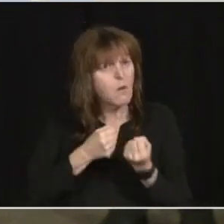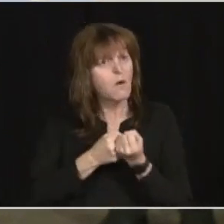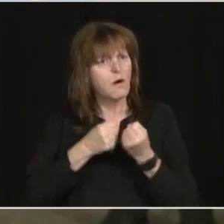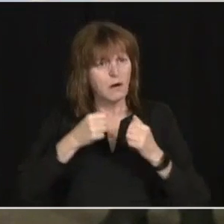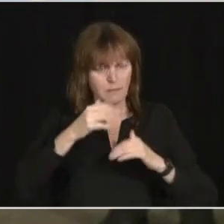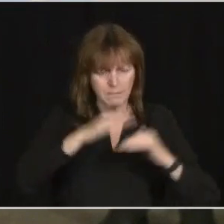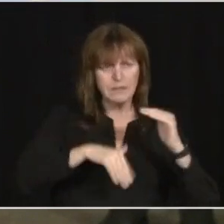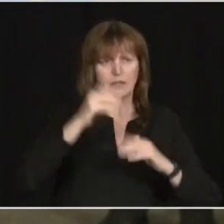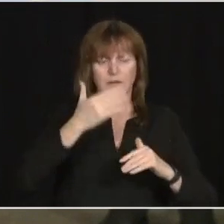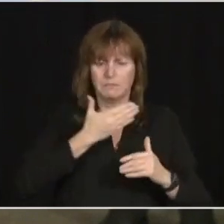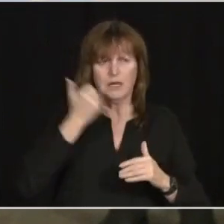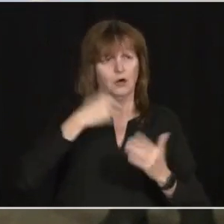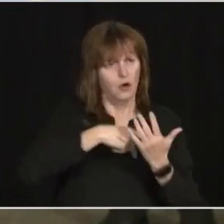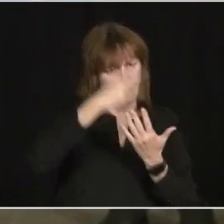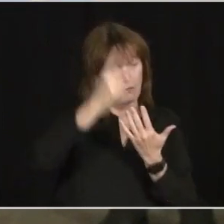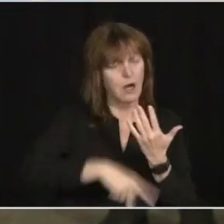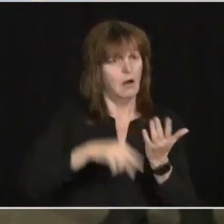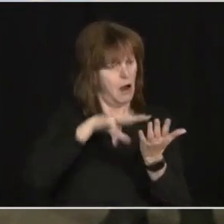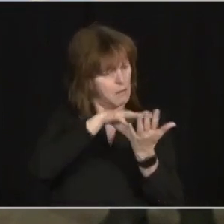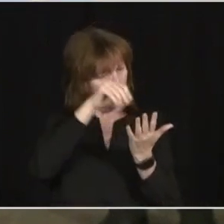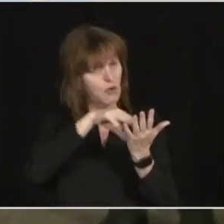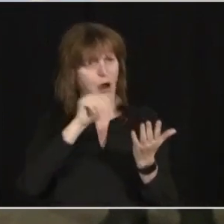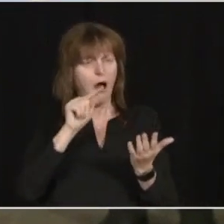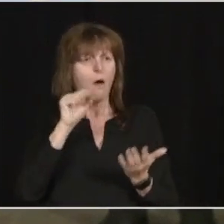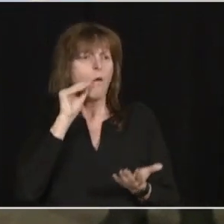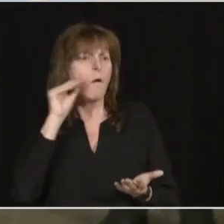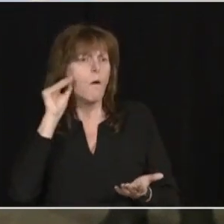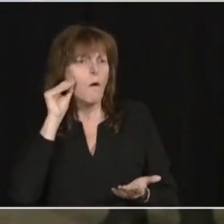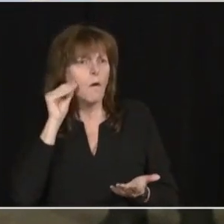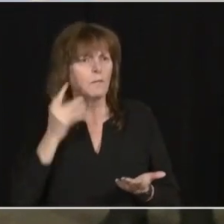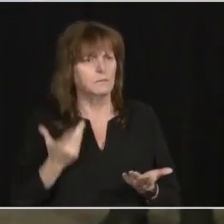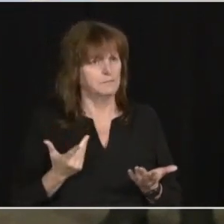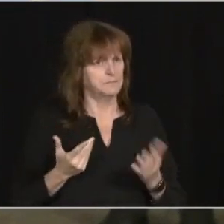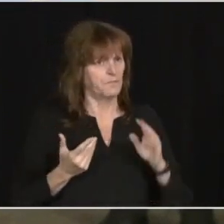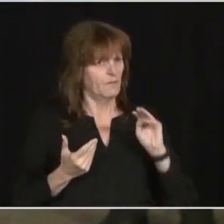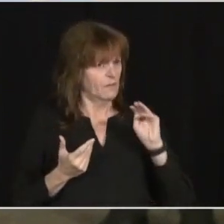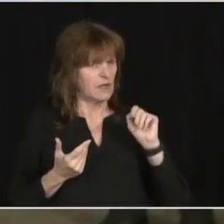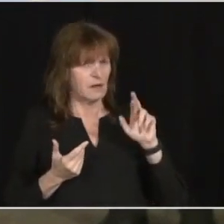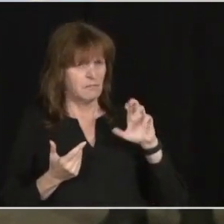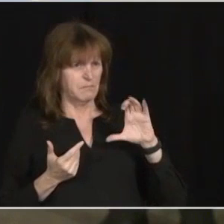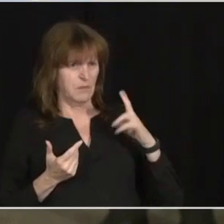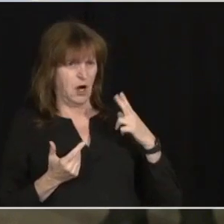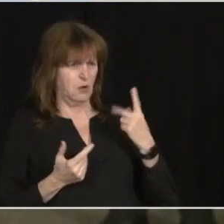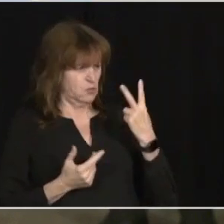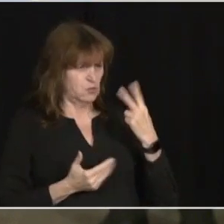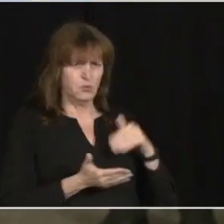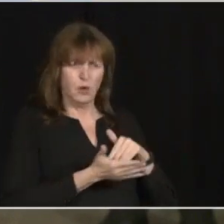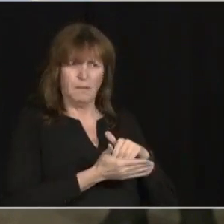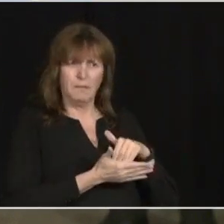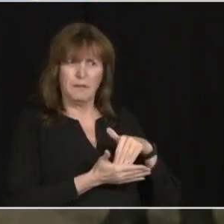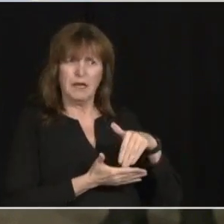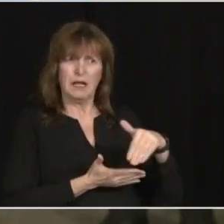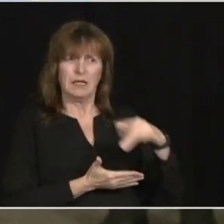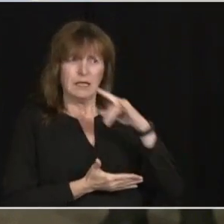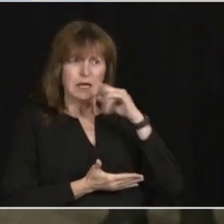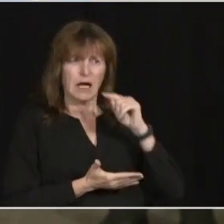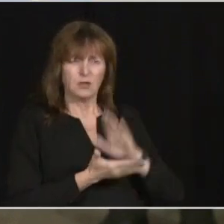We took 2 million kids in class in March and within days we pivoted to distant virtual learning. Our teacher led